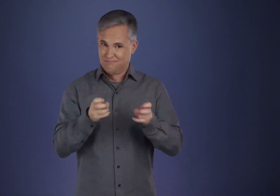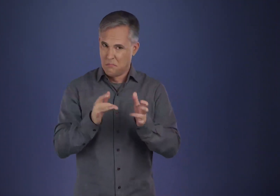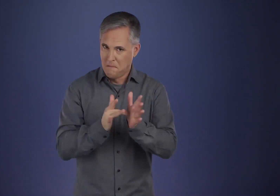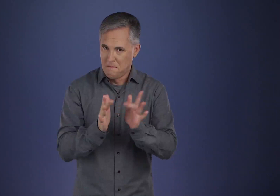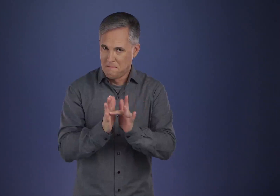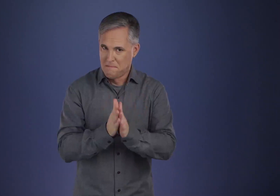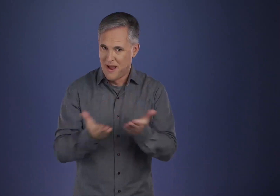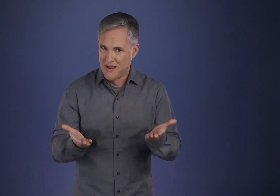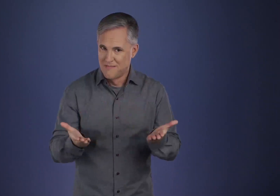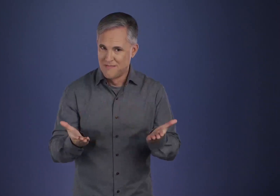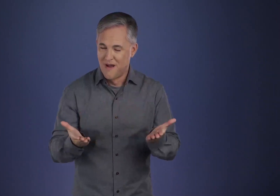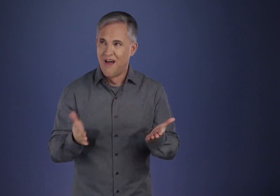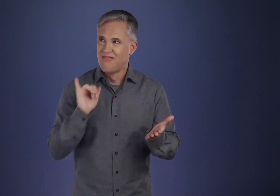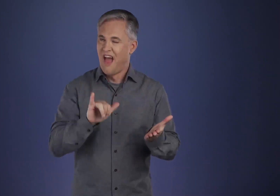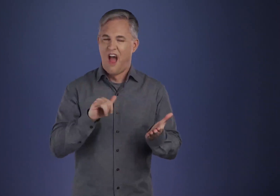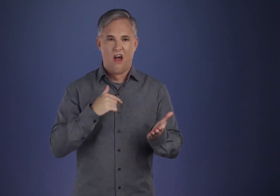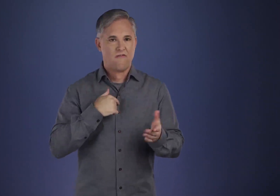In fact, it came right out of the Bible —